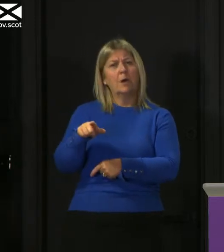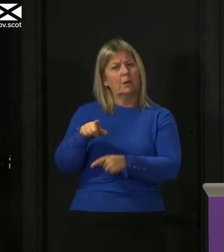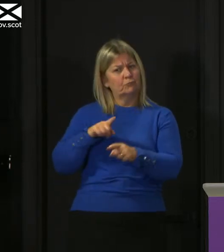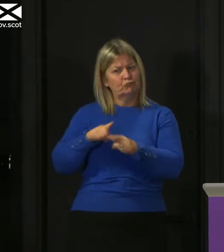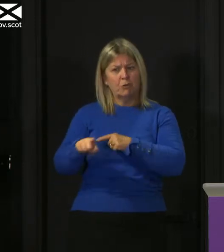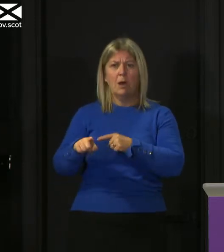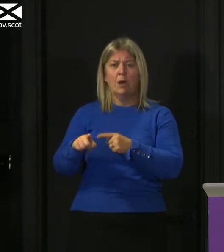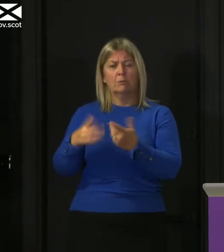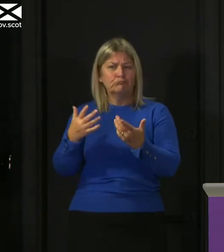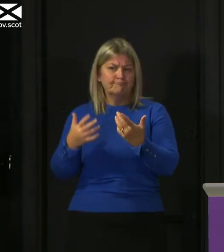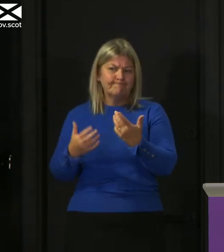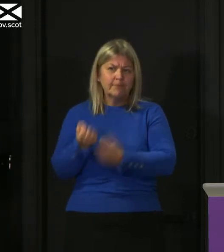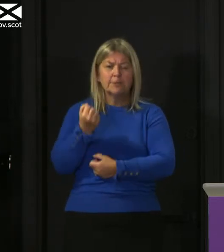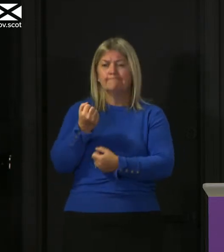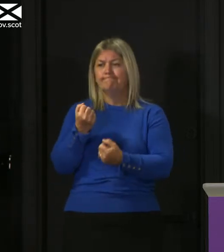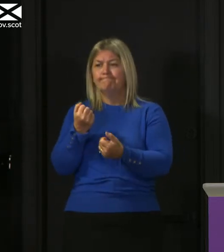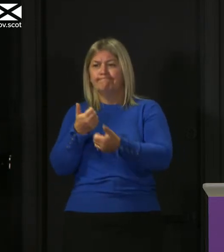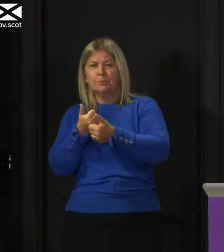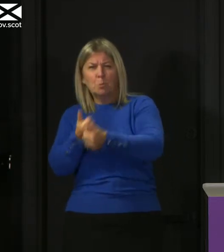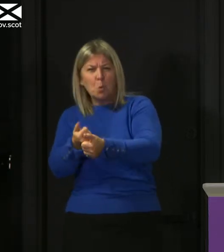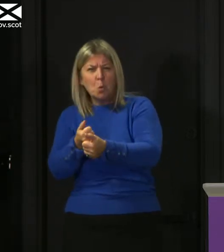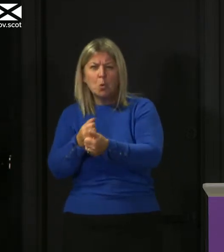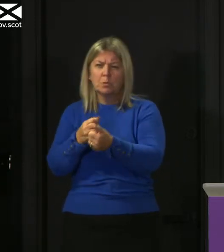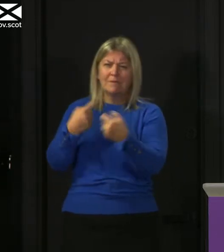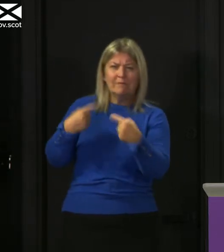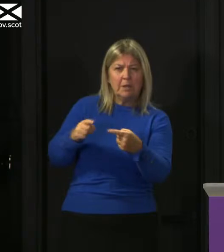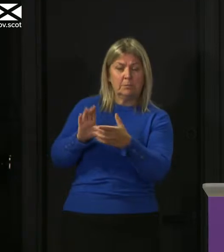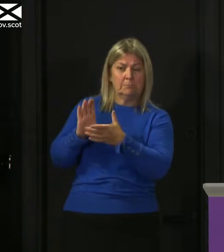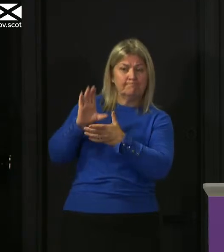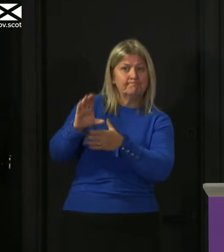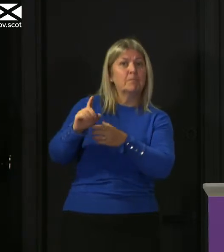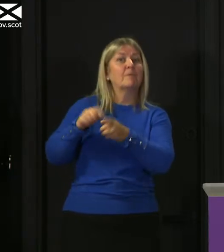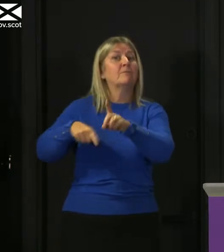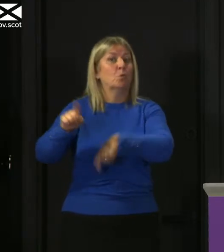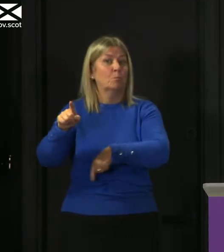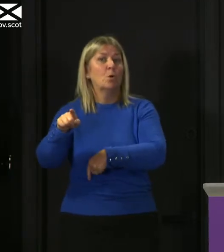where appropriate football, given the difficult situation that they like so many other